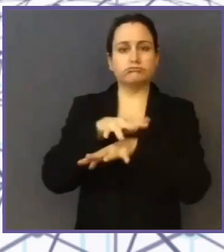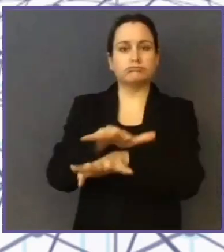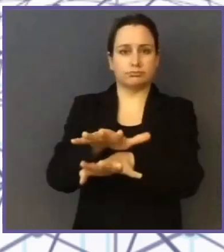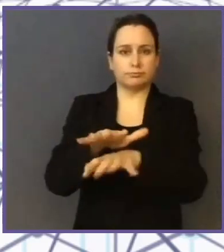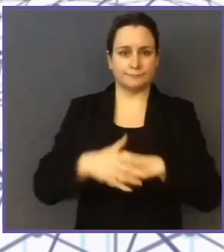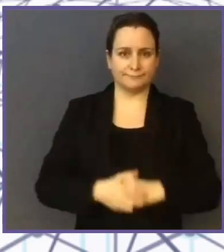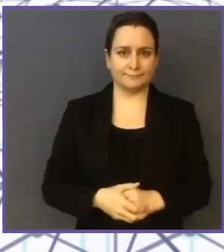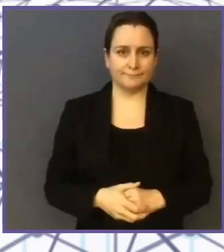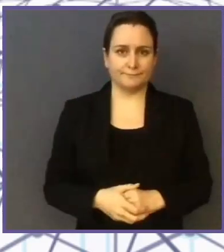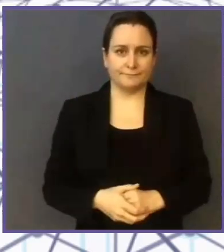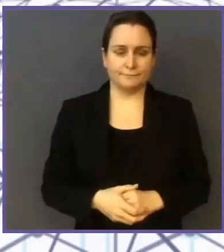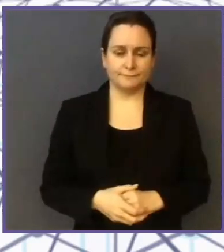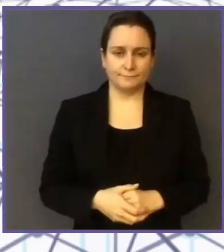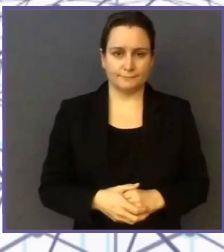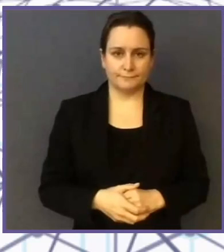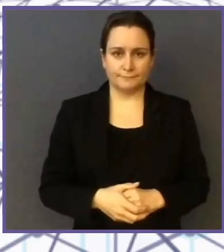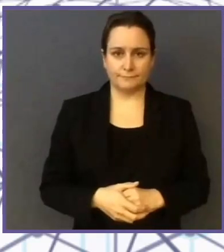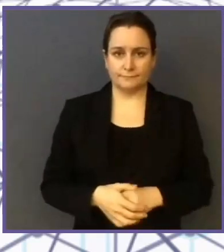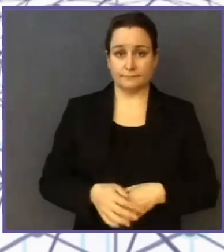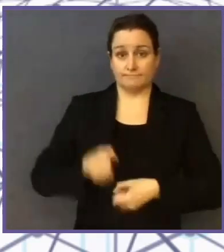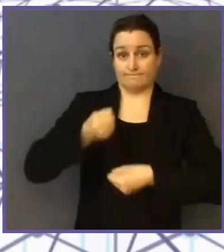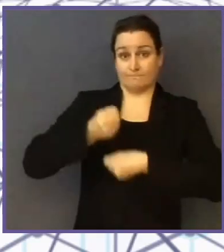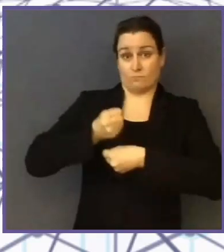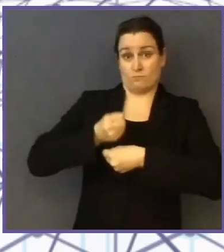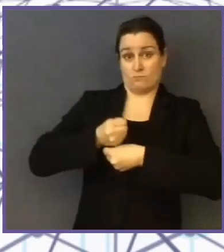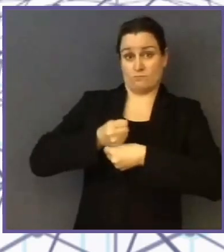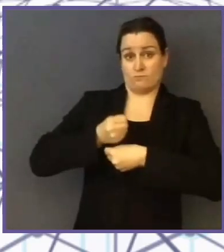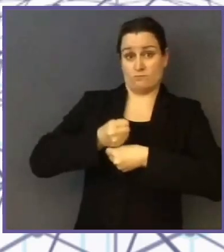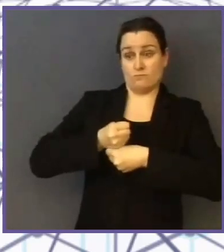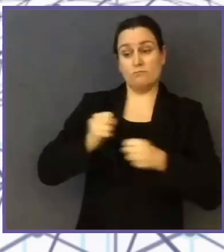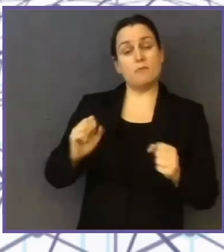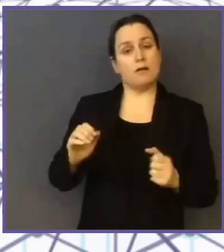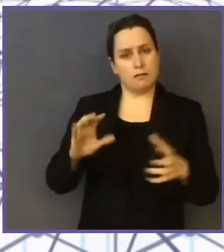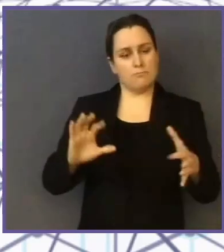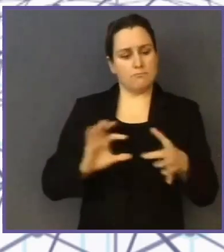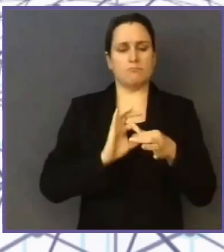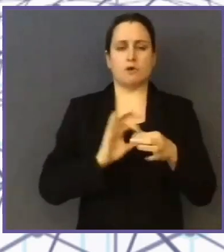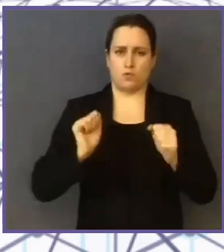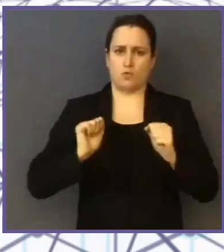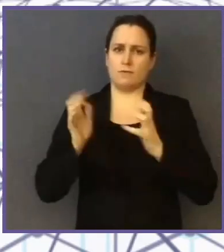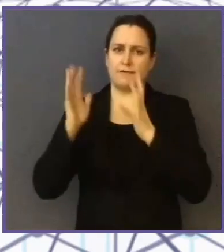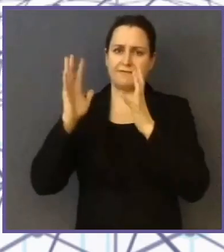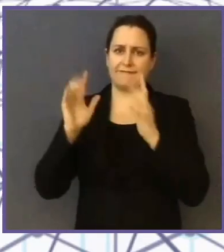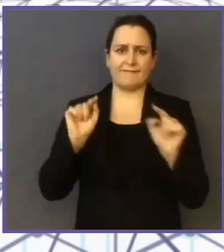Relates to every aspect of daily living within the context or environment. It happens.